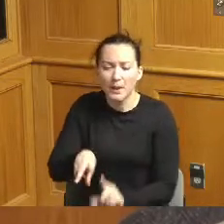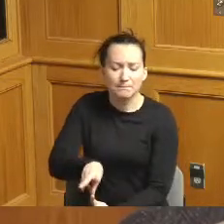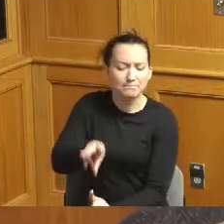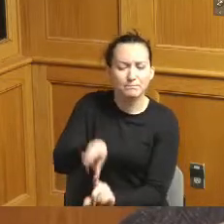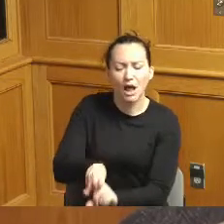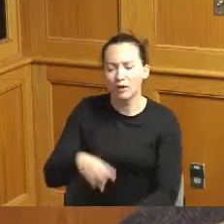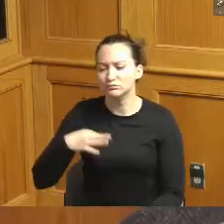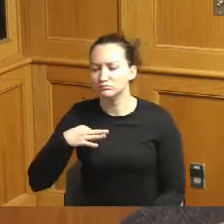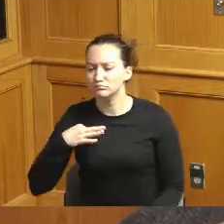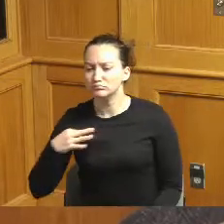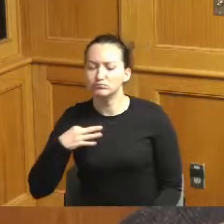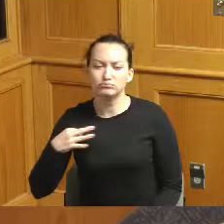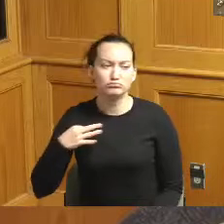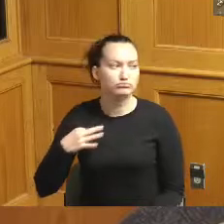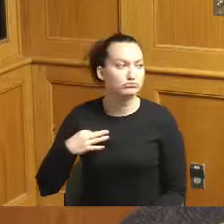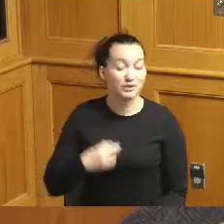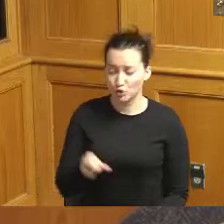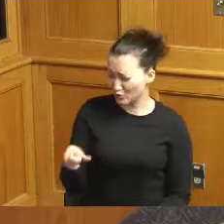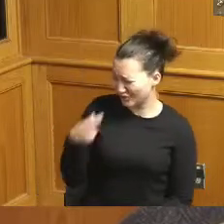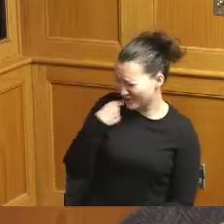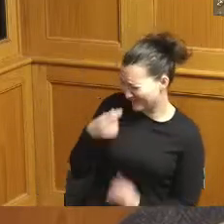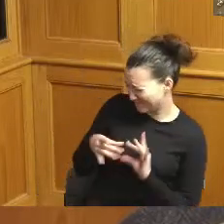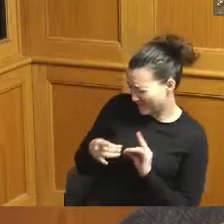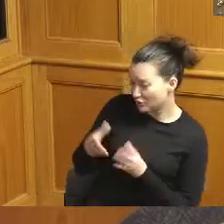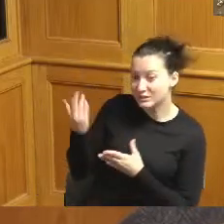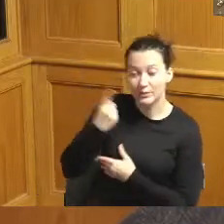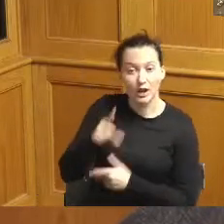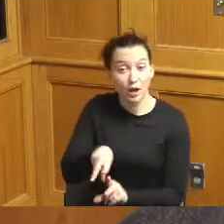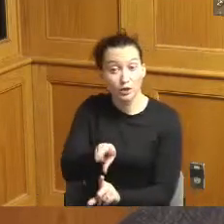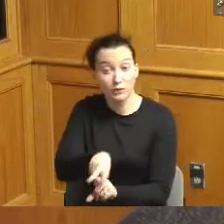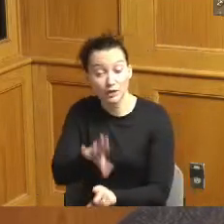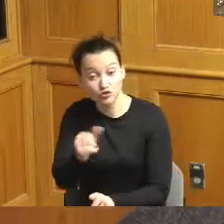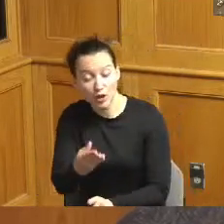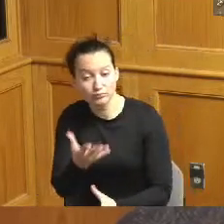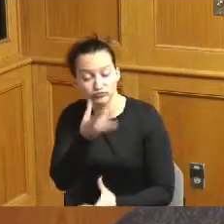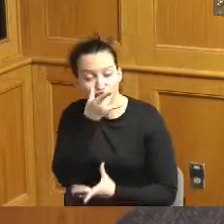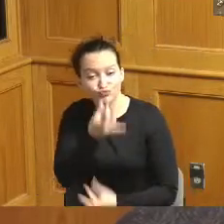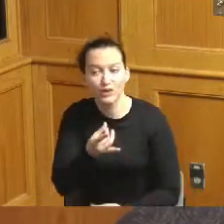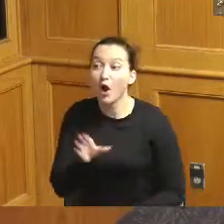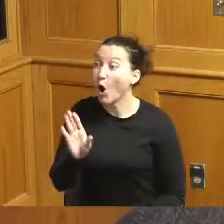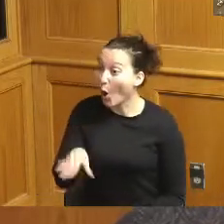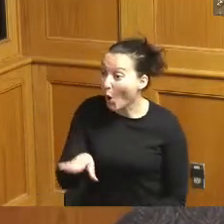and you just mentioned about incentives somebody comes in to apply for a job and you can say did